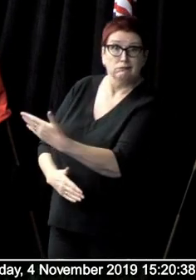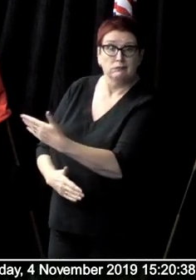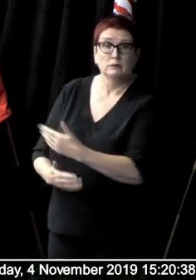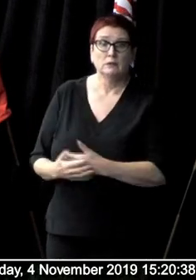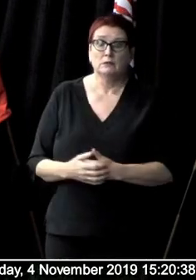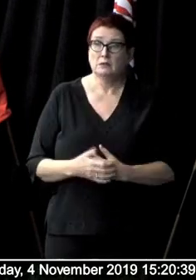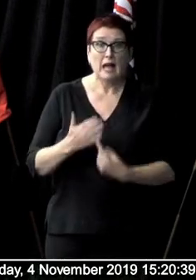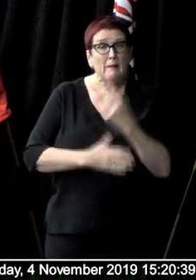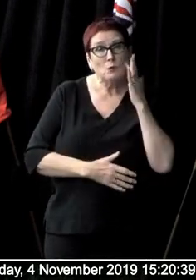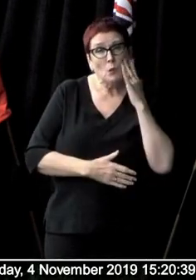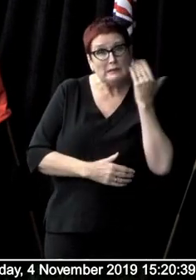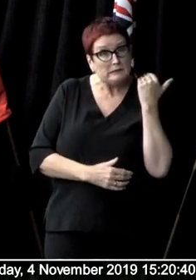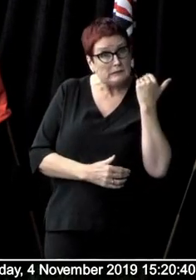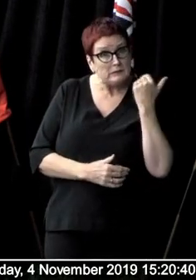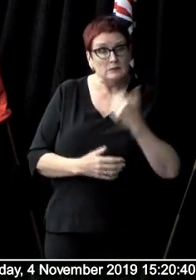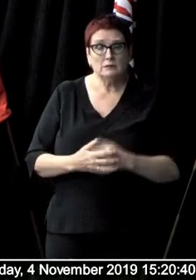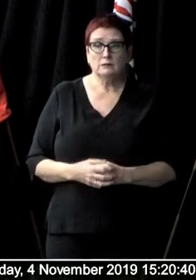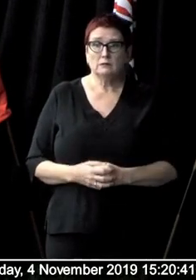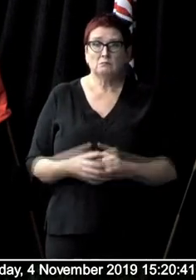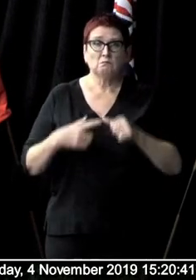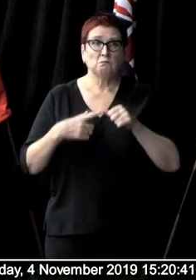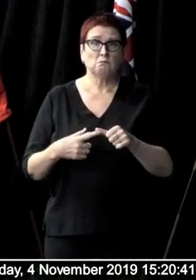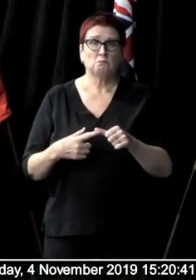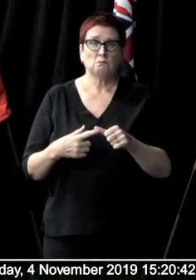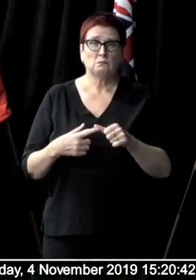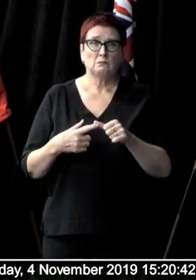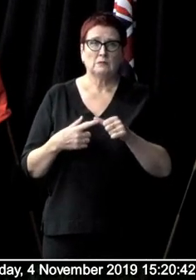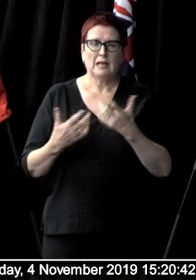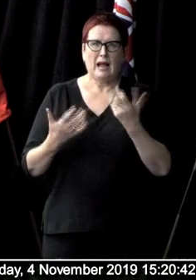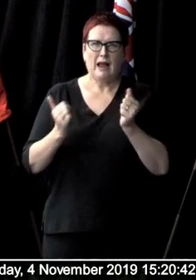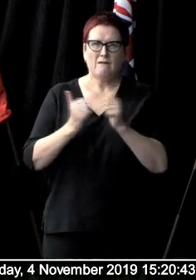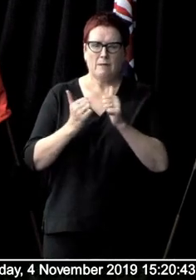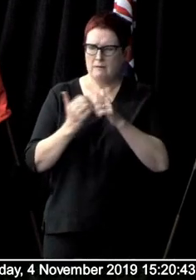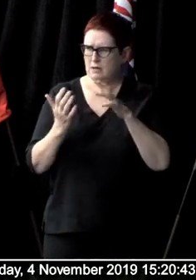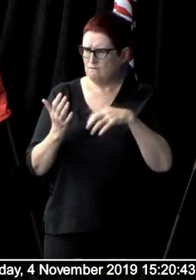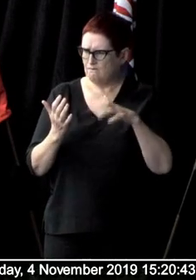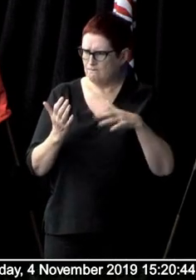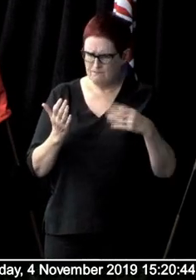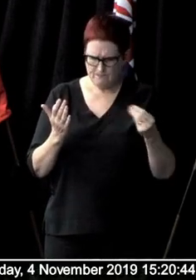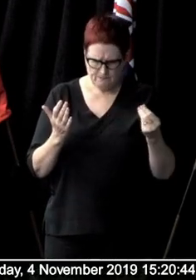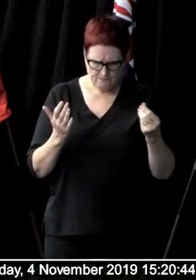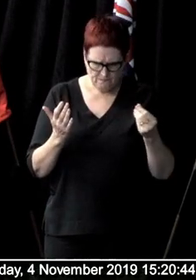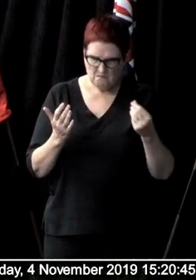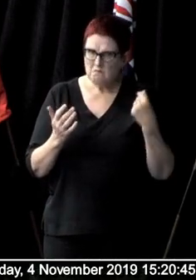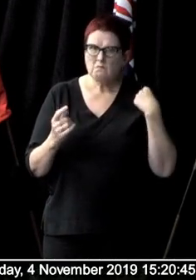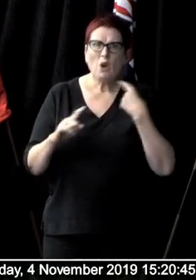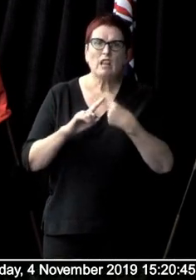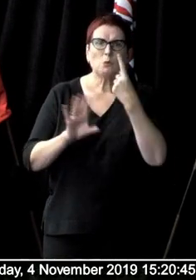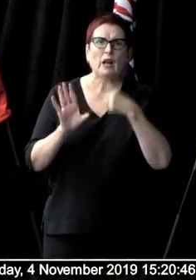I have – I have – I have a document from – in the last year. Okay.